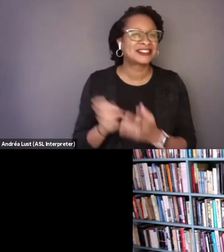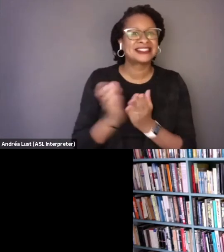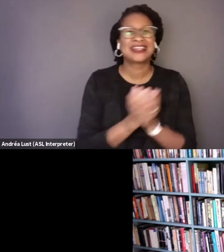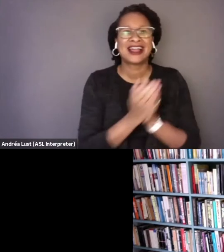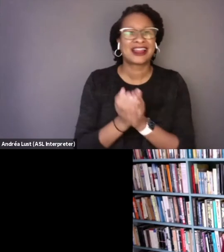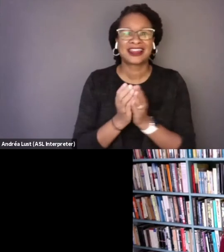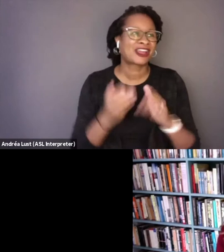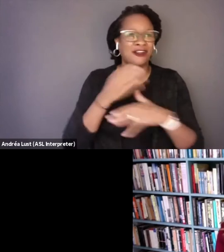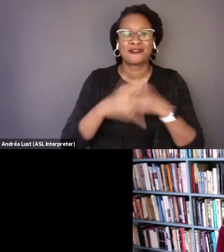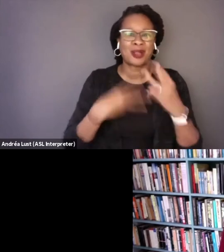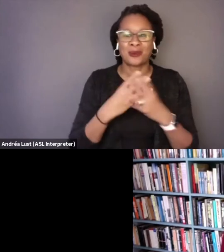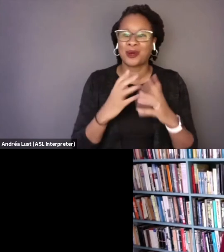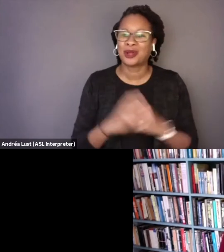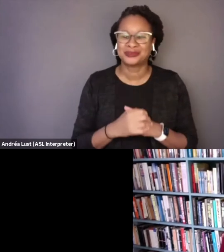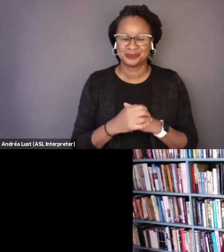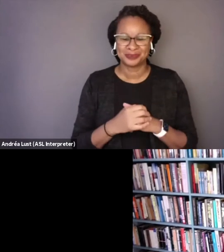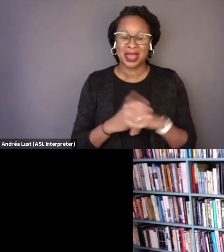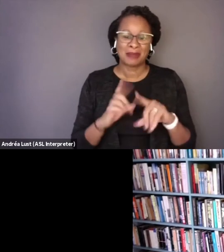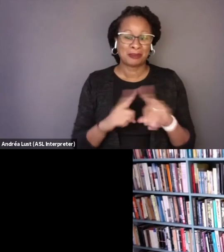But I knew nothing about